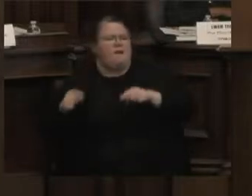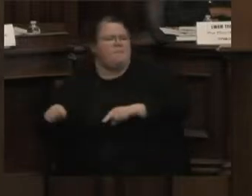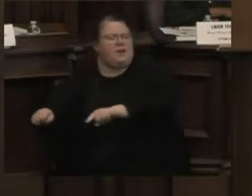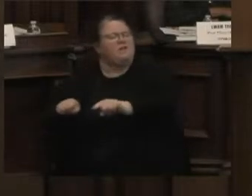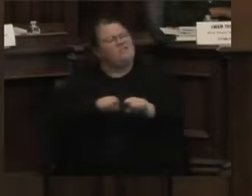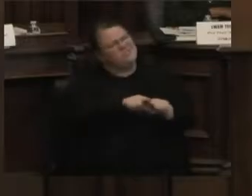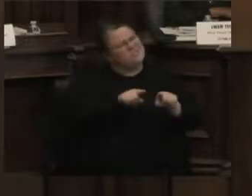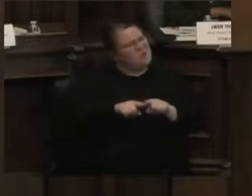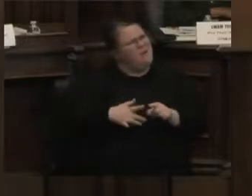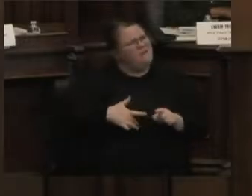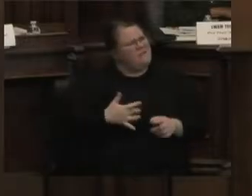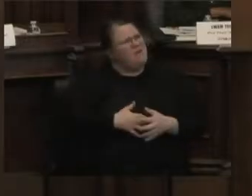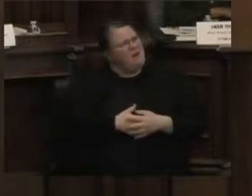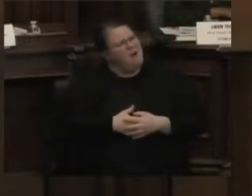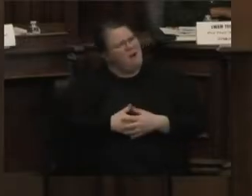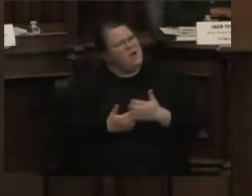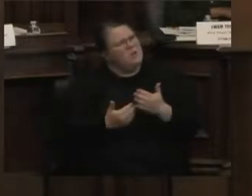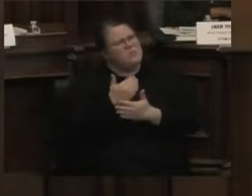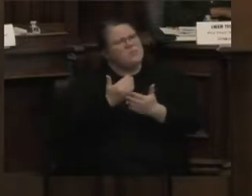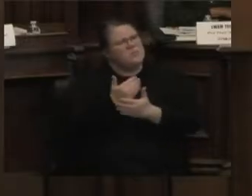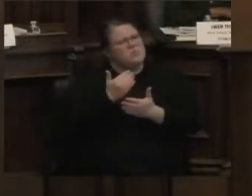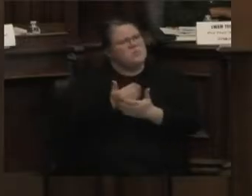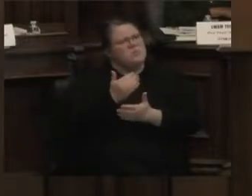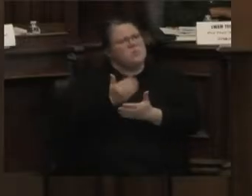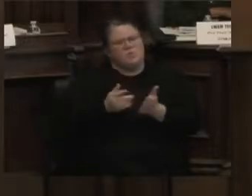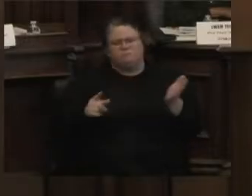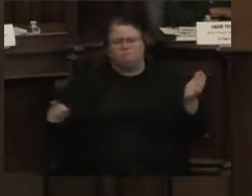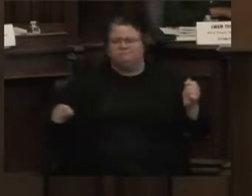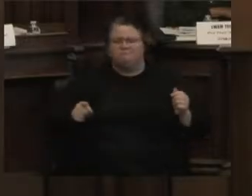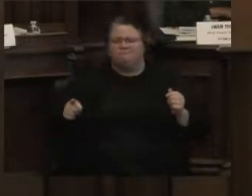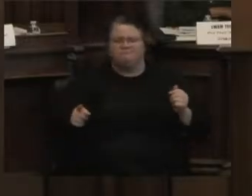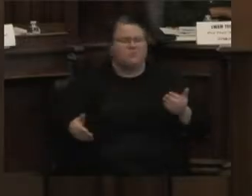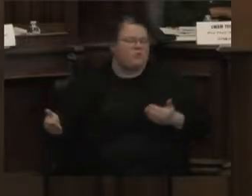about to see the work that's